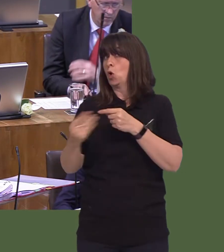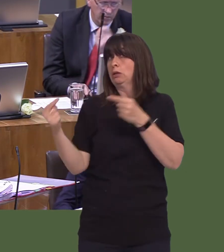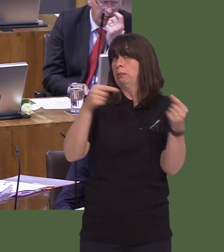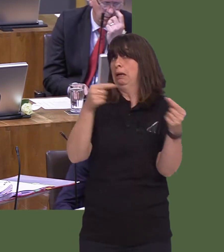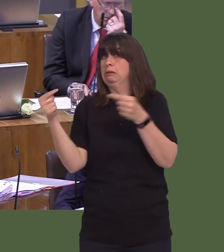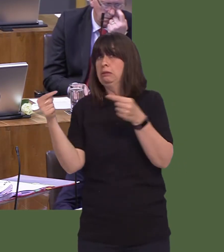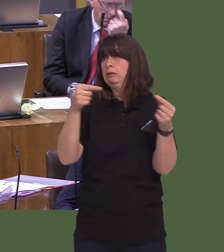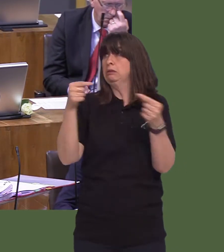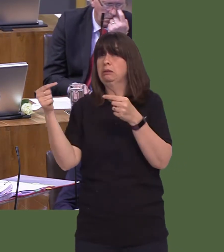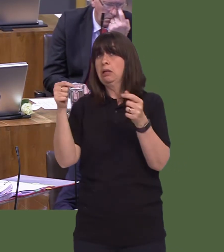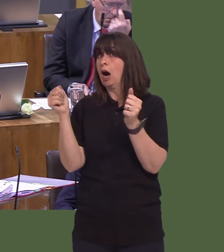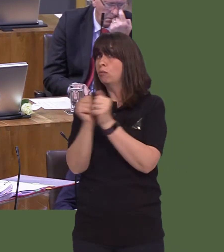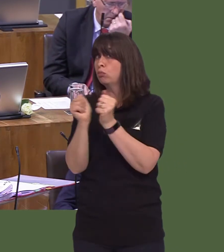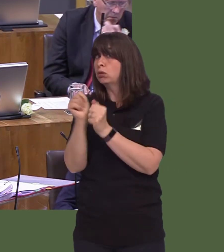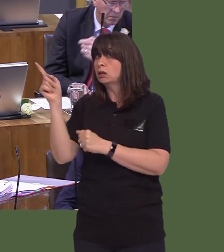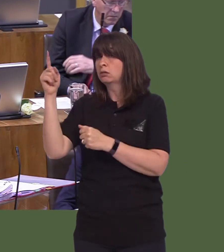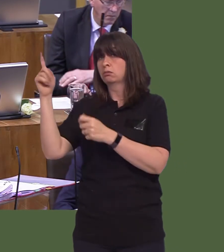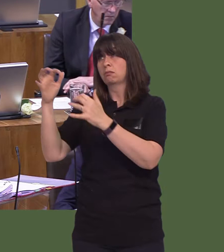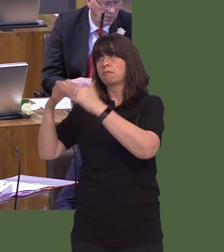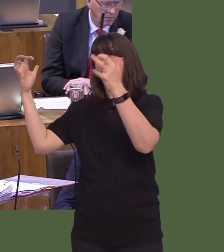sovereignty is appropriateóand I've said it beforeópublicly, for the future.